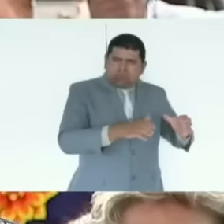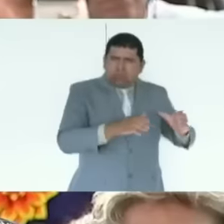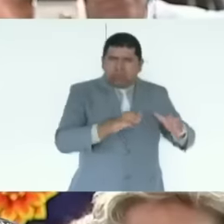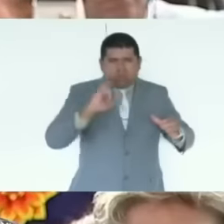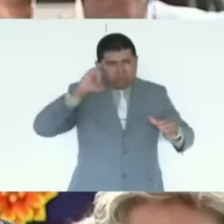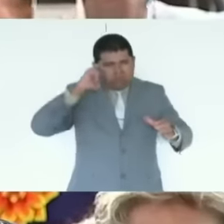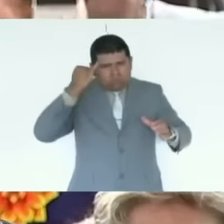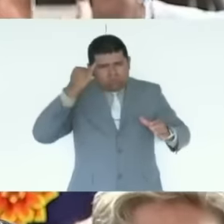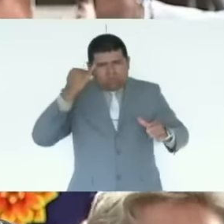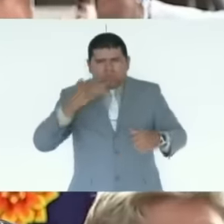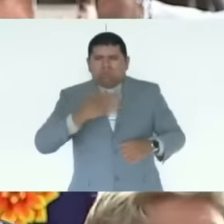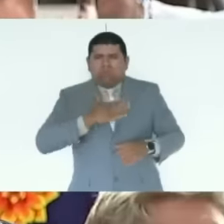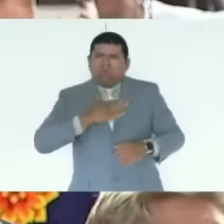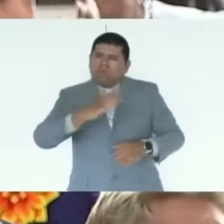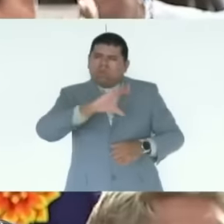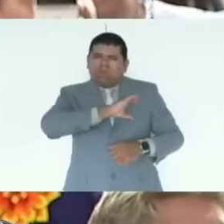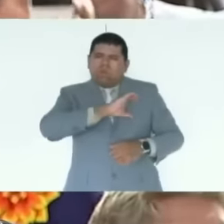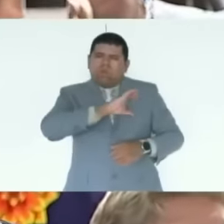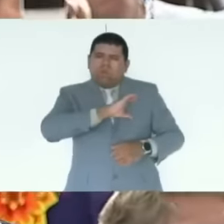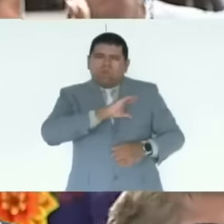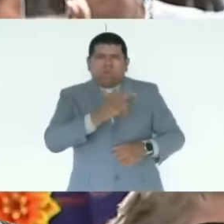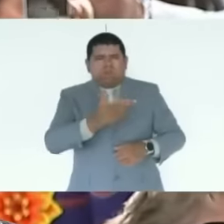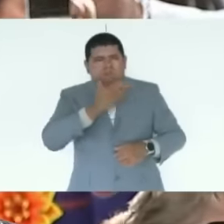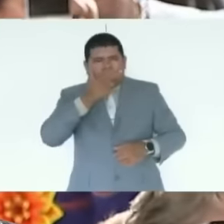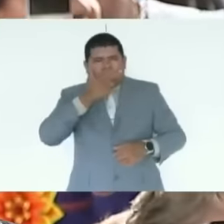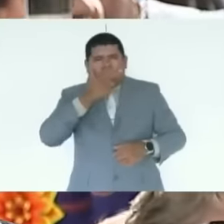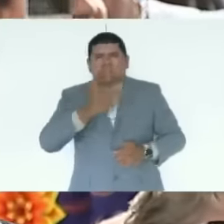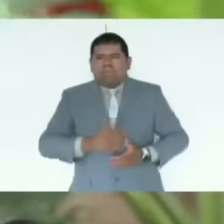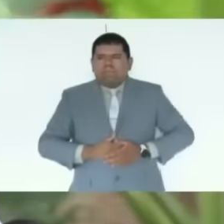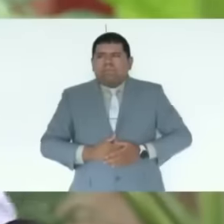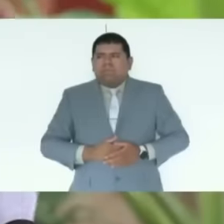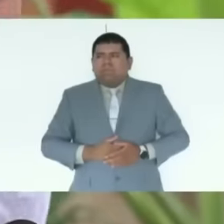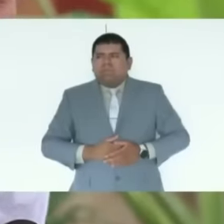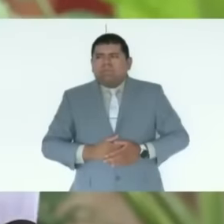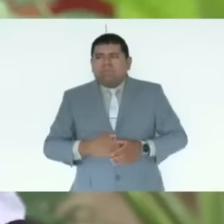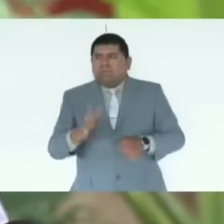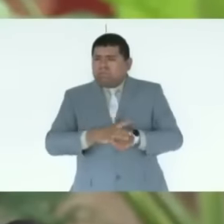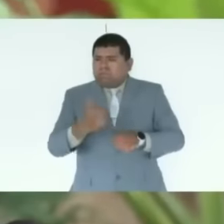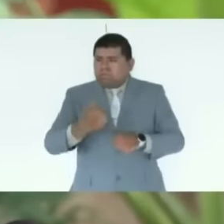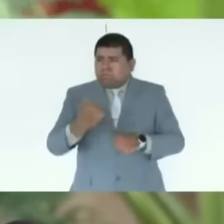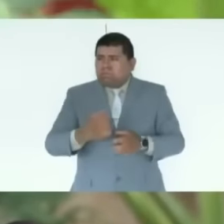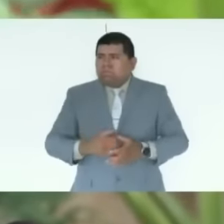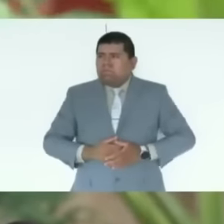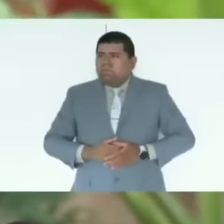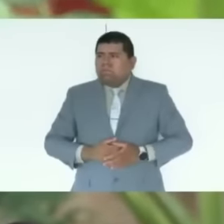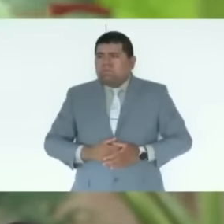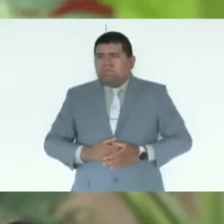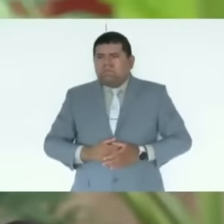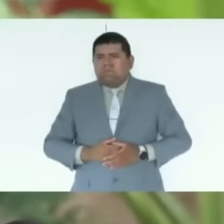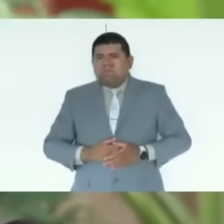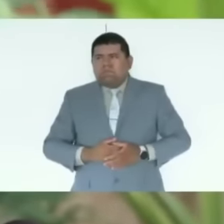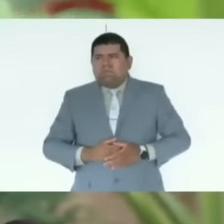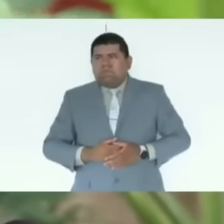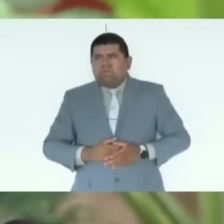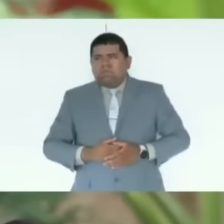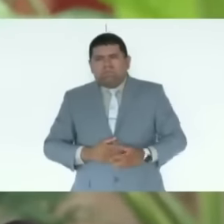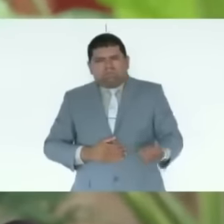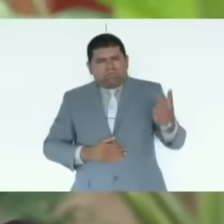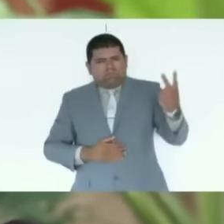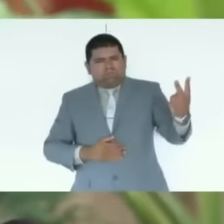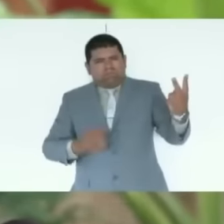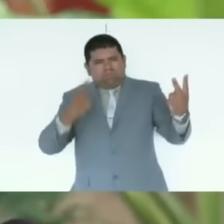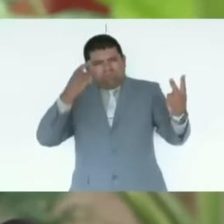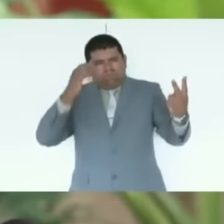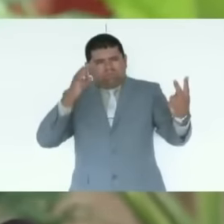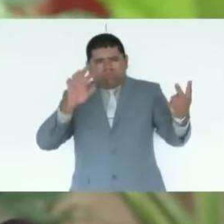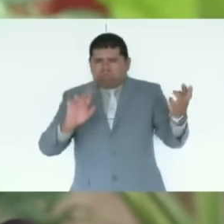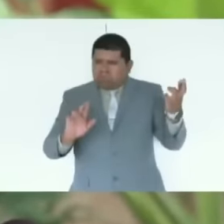. I also have a lot of affection for Nayarit because I admire two revolutionary leaders of this